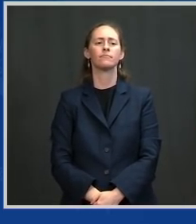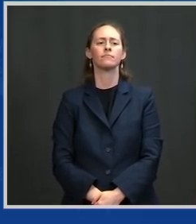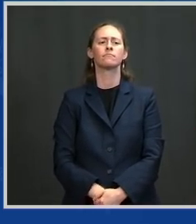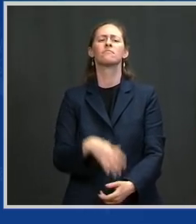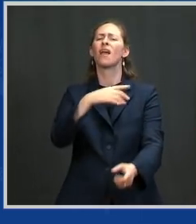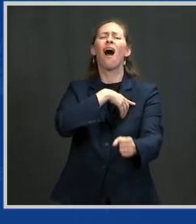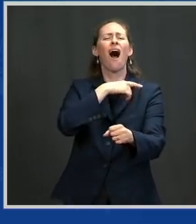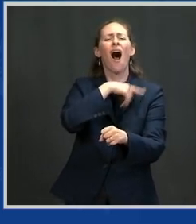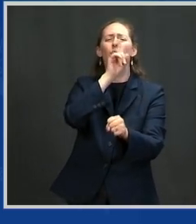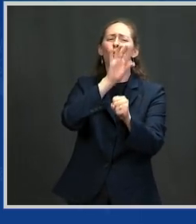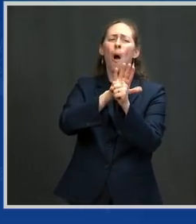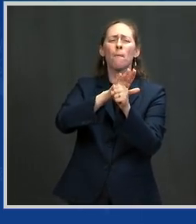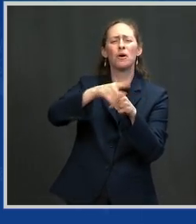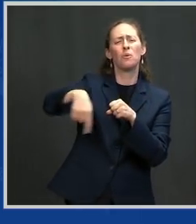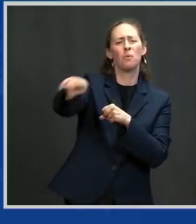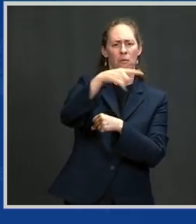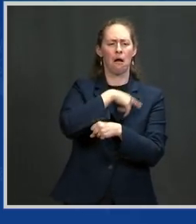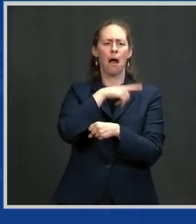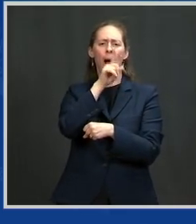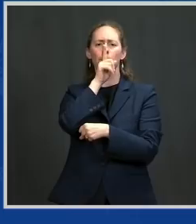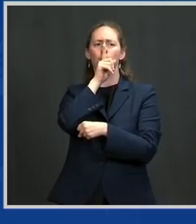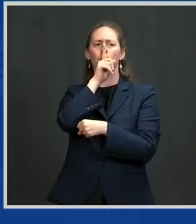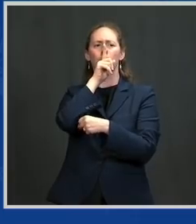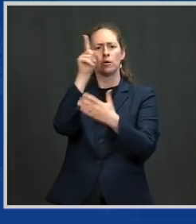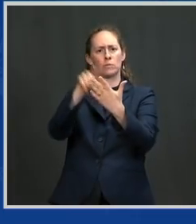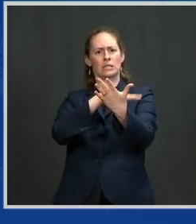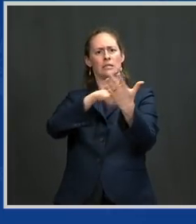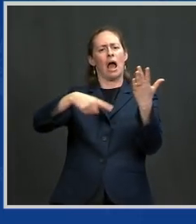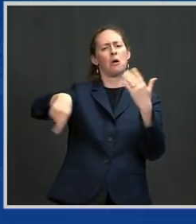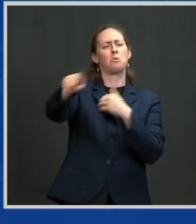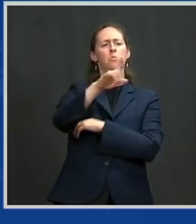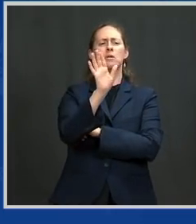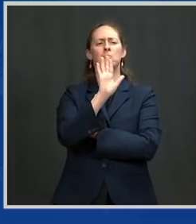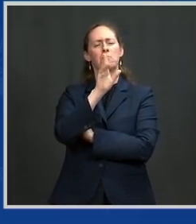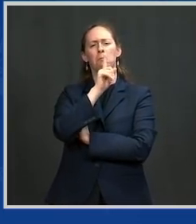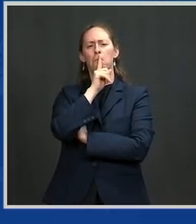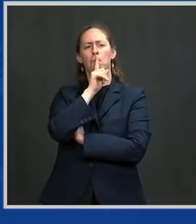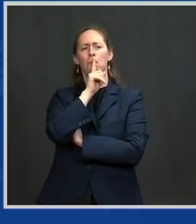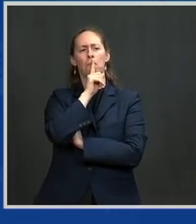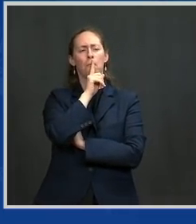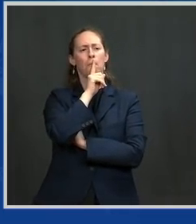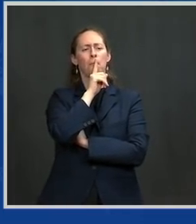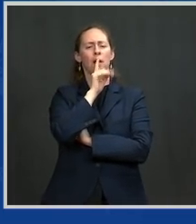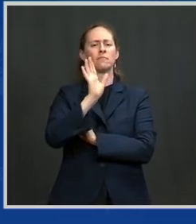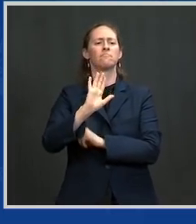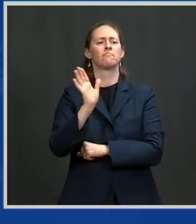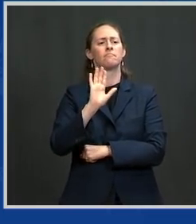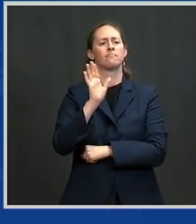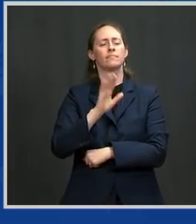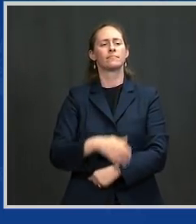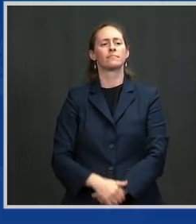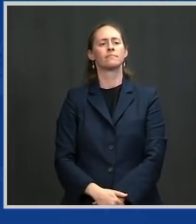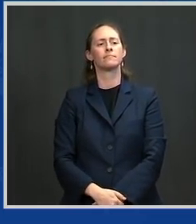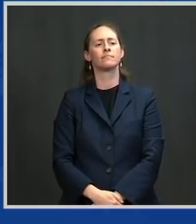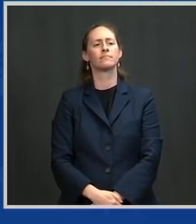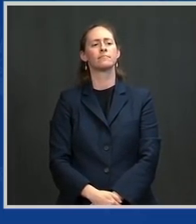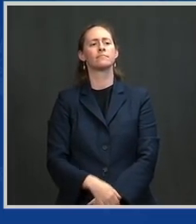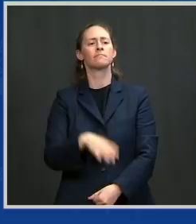but, generically, you all thought, "Was Biden meeting him too soon?" I haven't found a world leader who doesn't think it's not soon